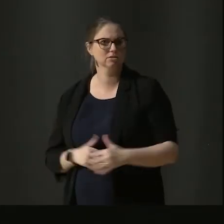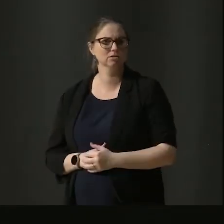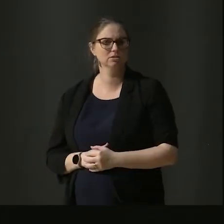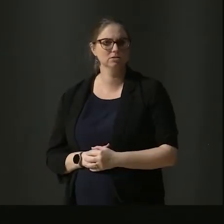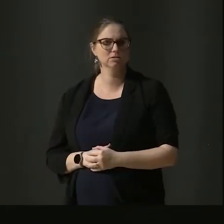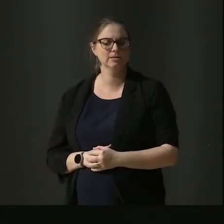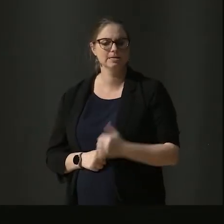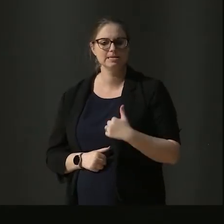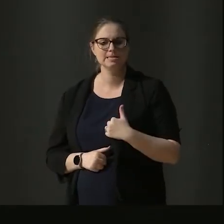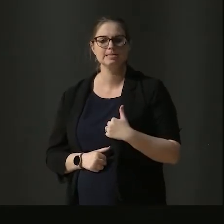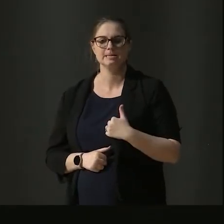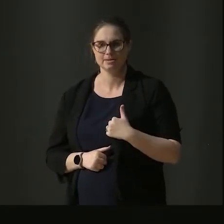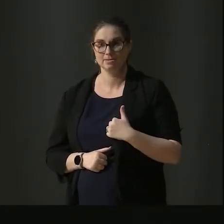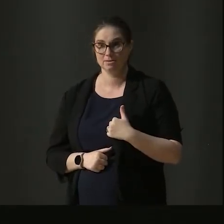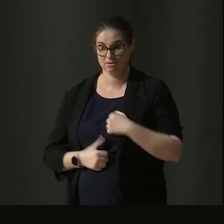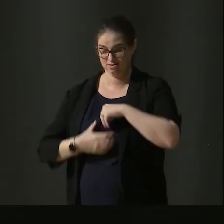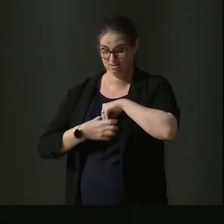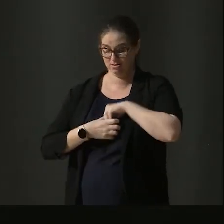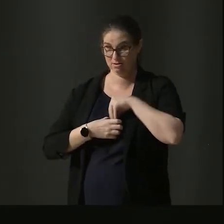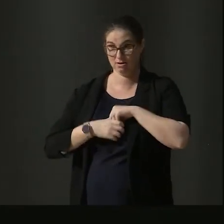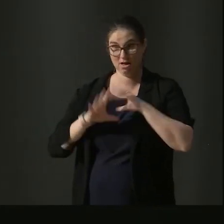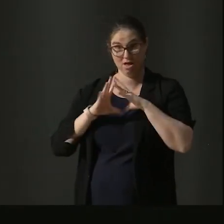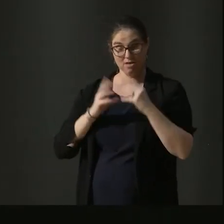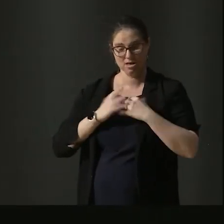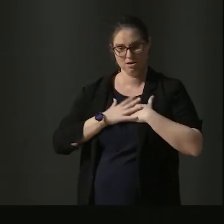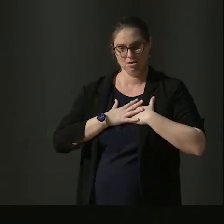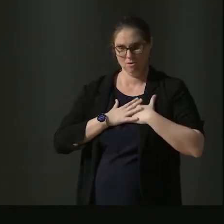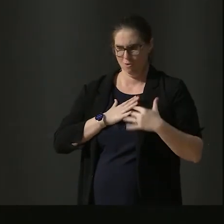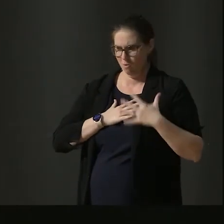Again. Everything in me wanted to take this pain away from him.